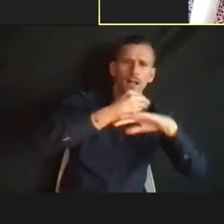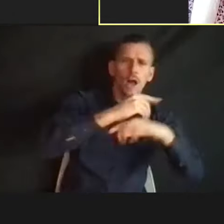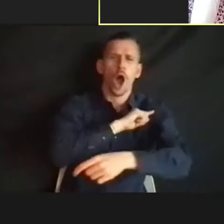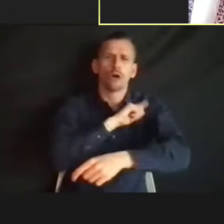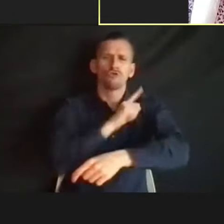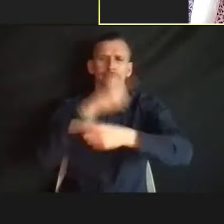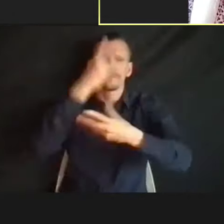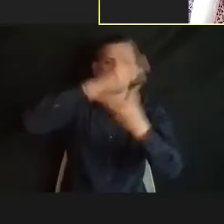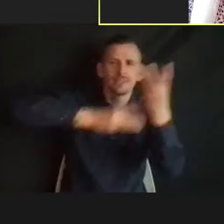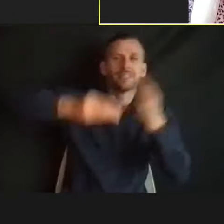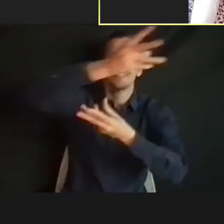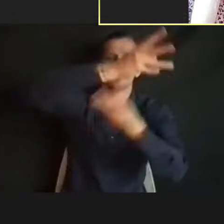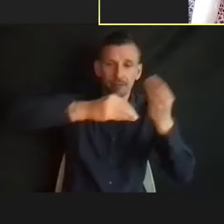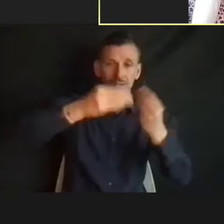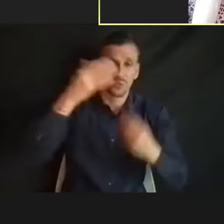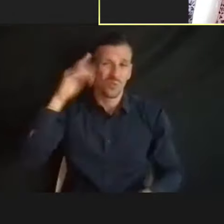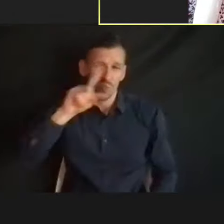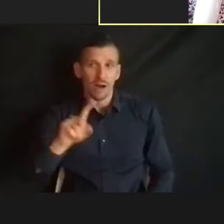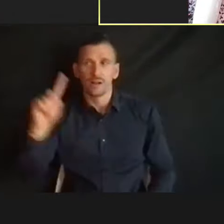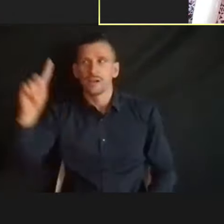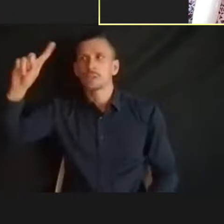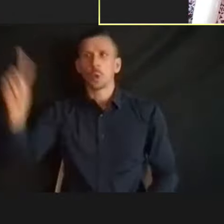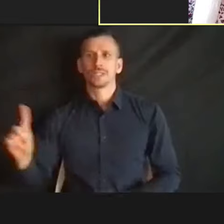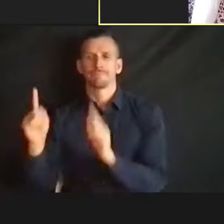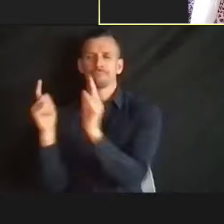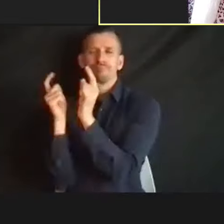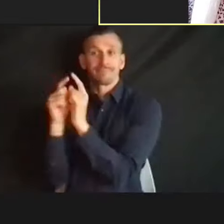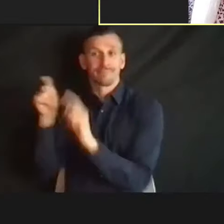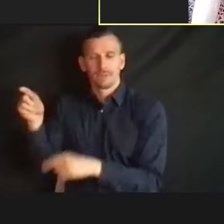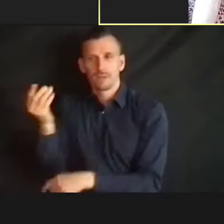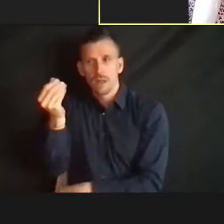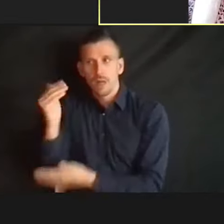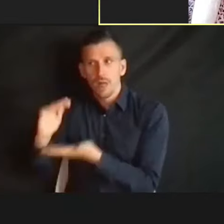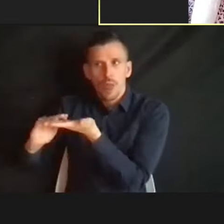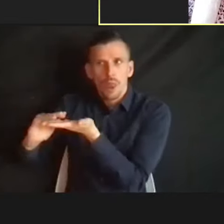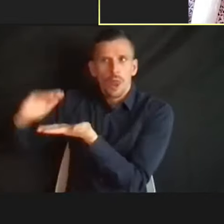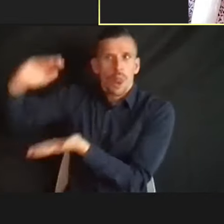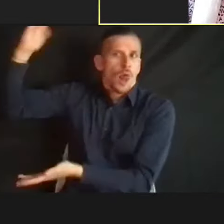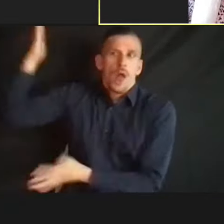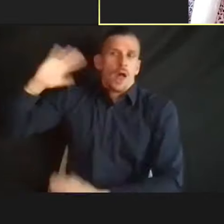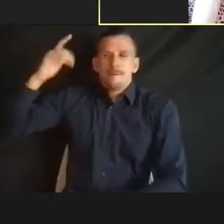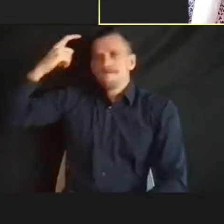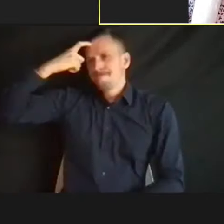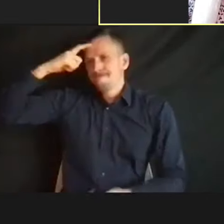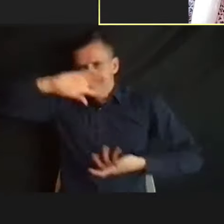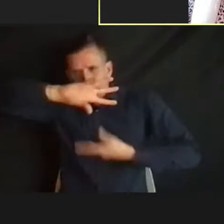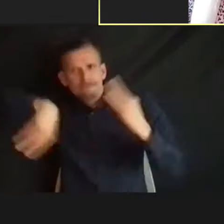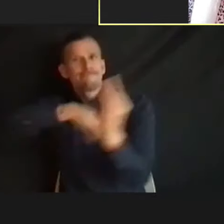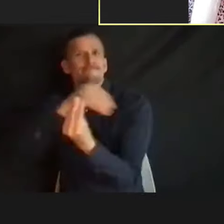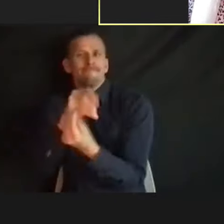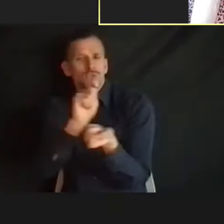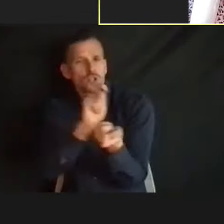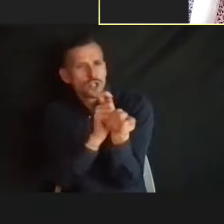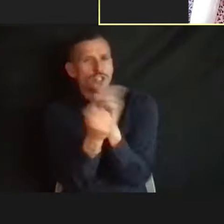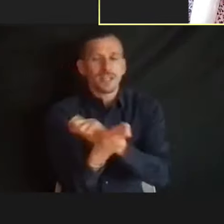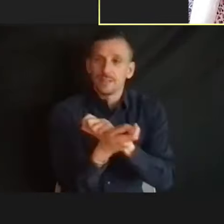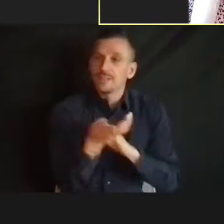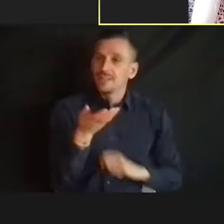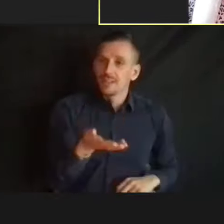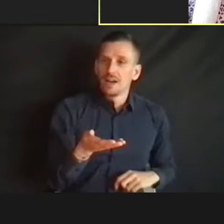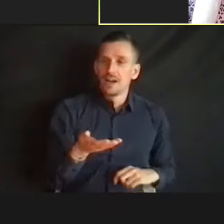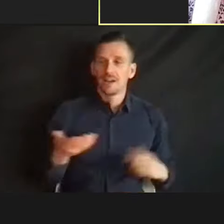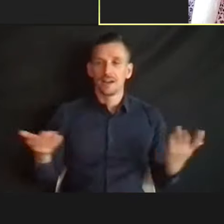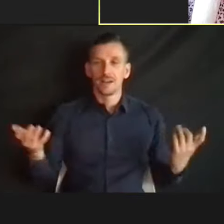started using some techniques, like for example, the mulch and the irrigation systems. All these